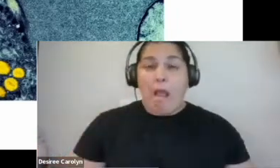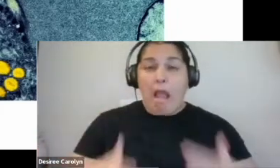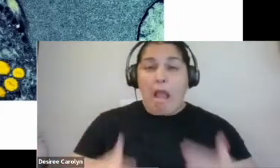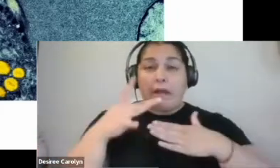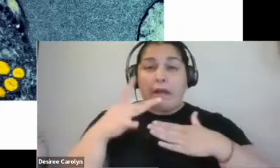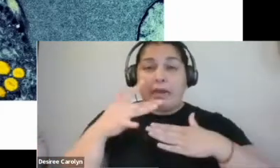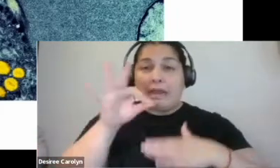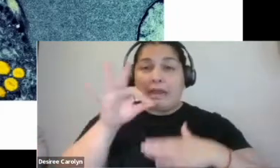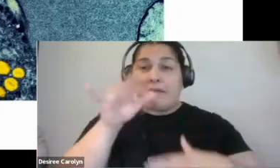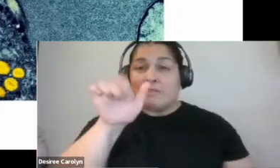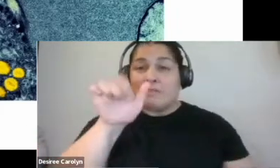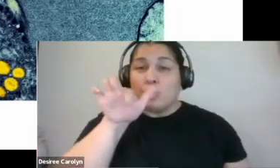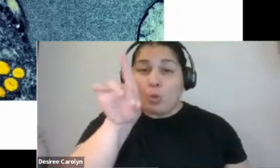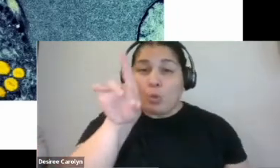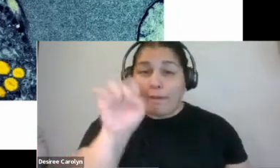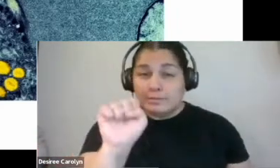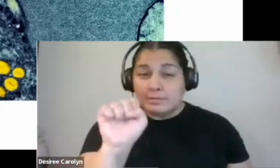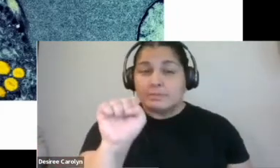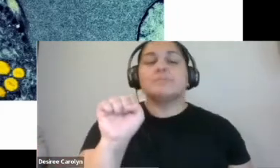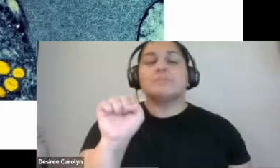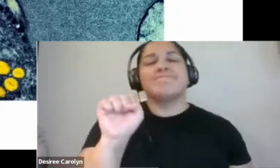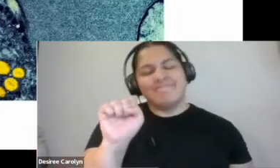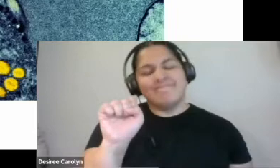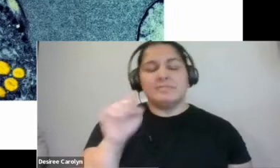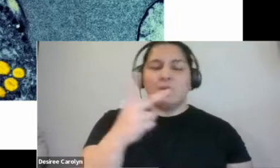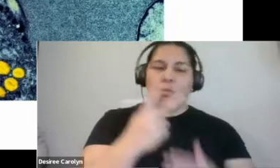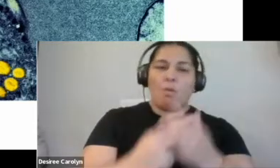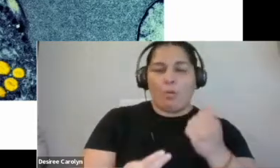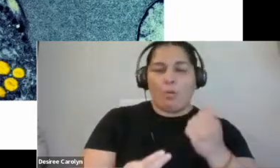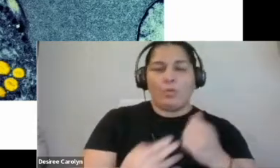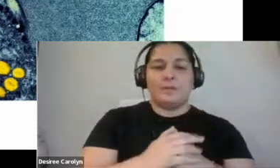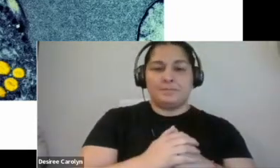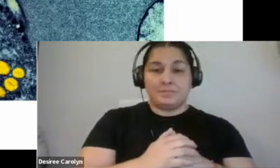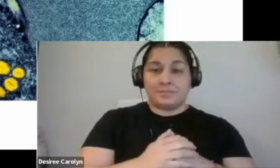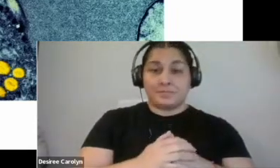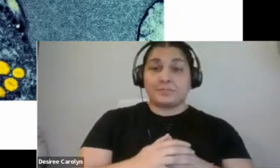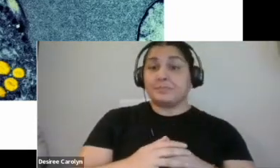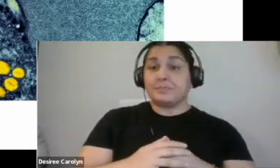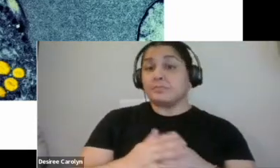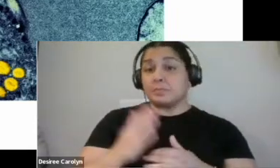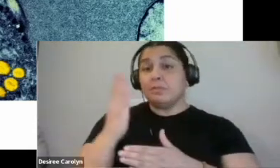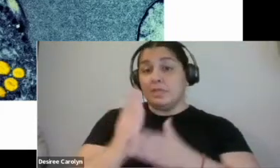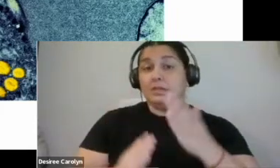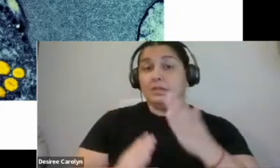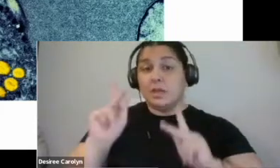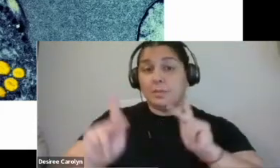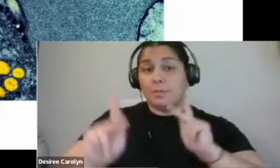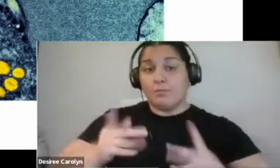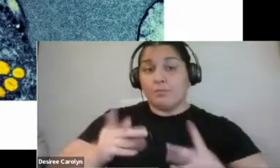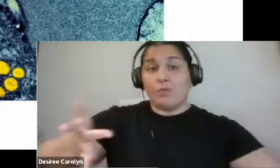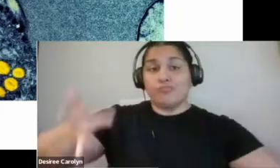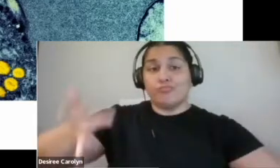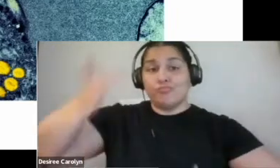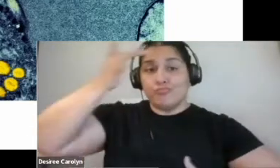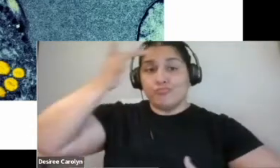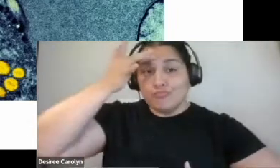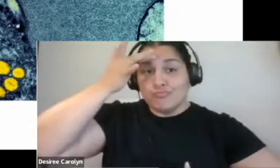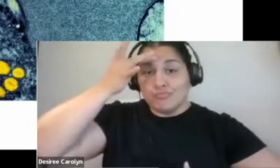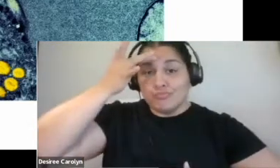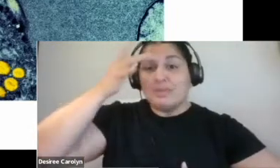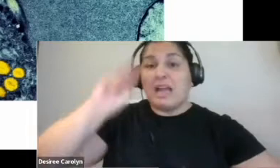There are cases of people getting MPOX from clothing or from bedding.